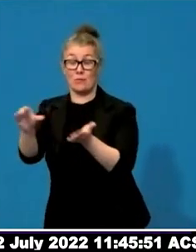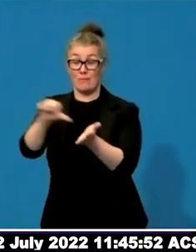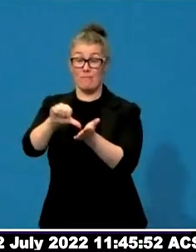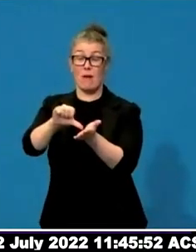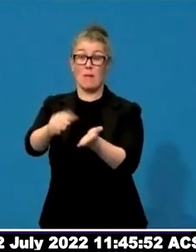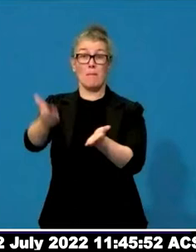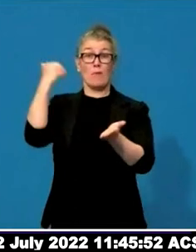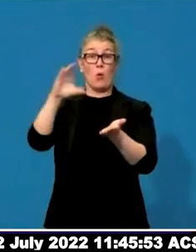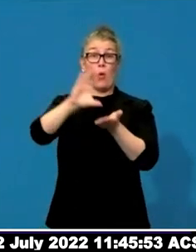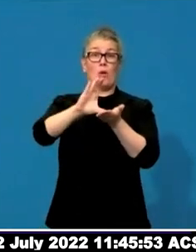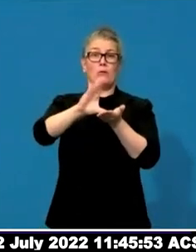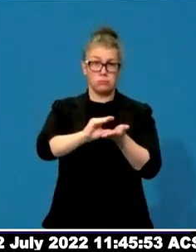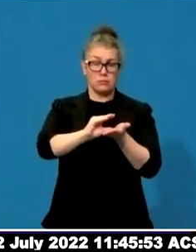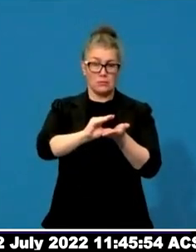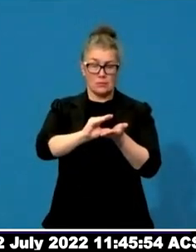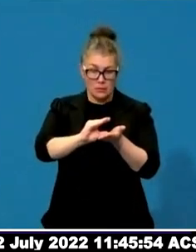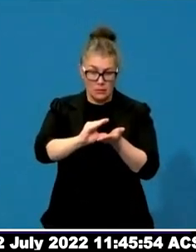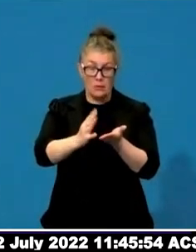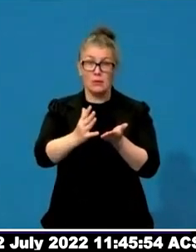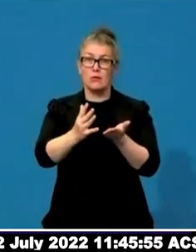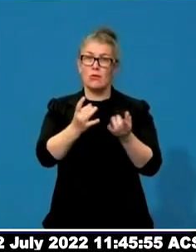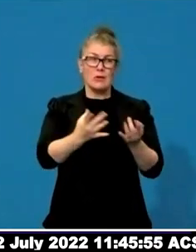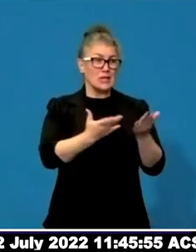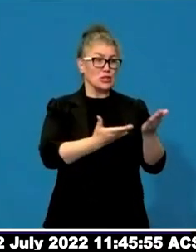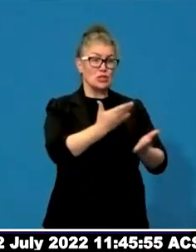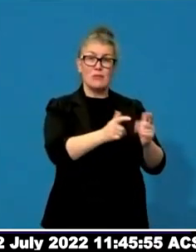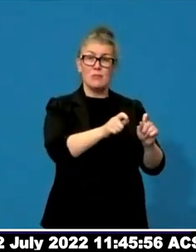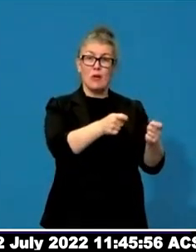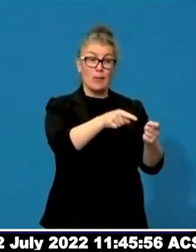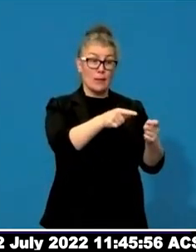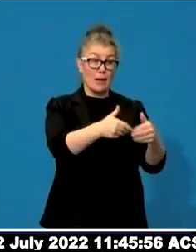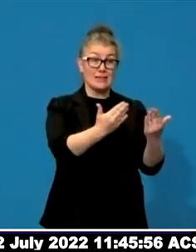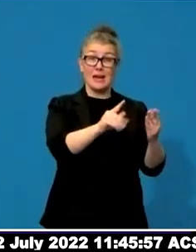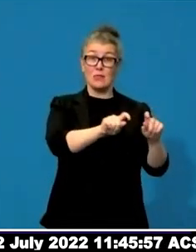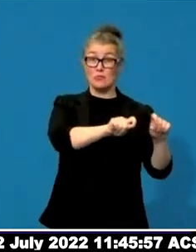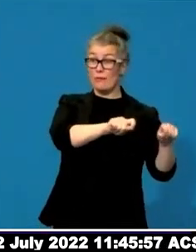You've already got service providers who that day are providing two-to-one funding.